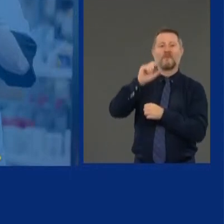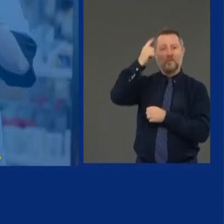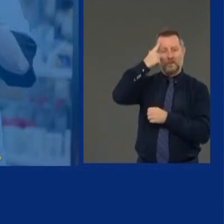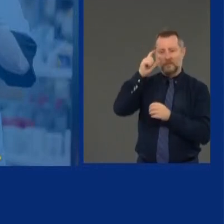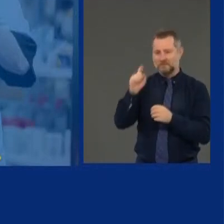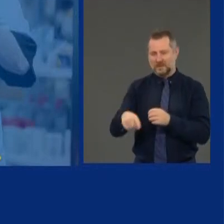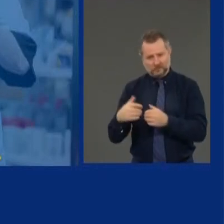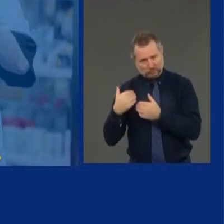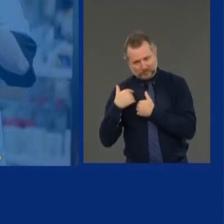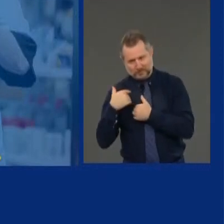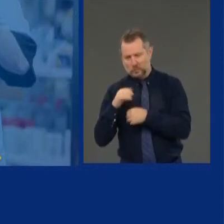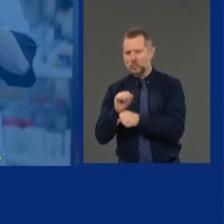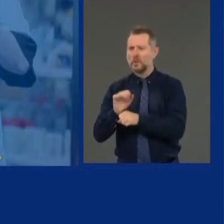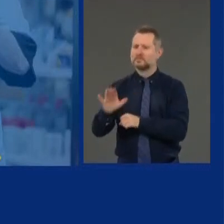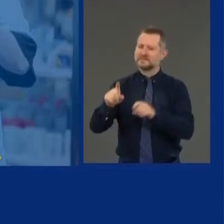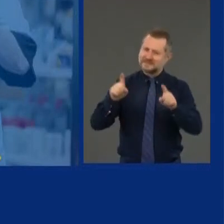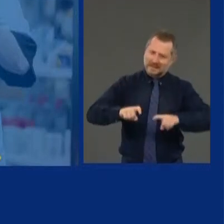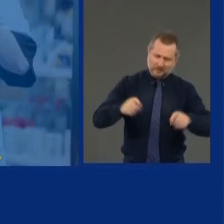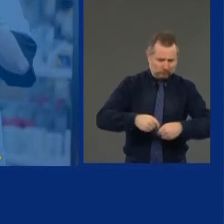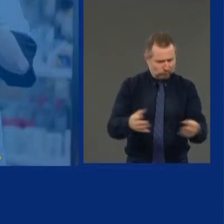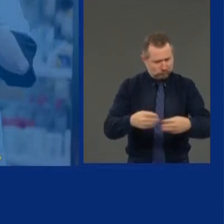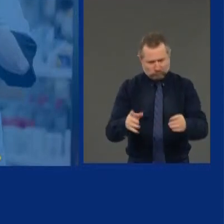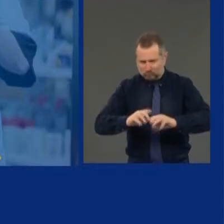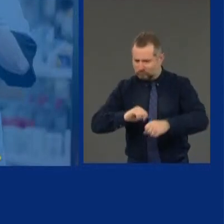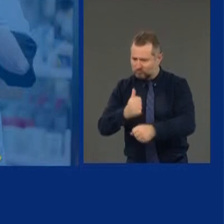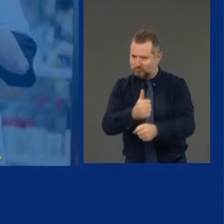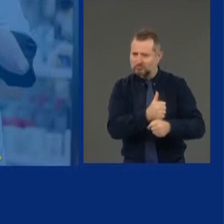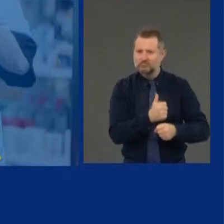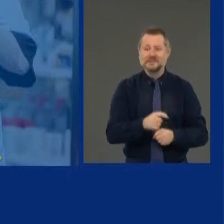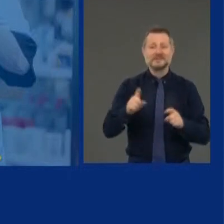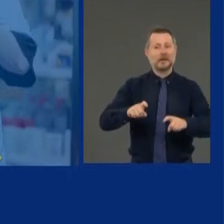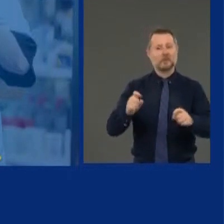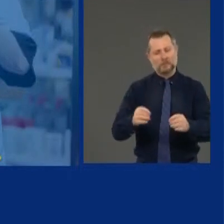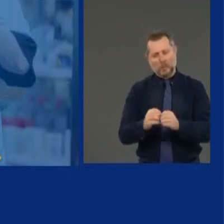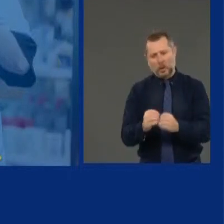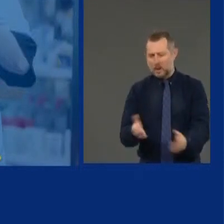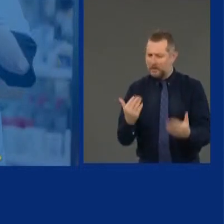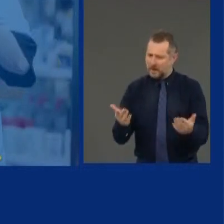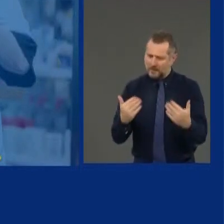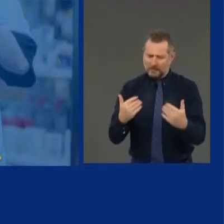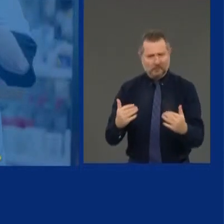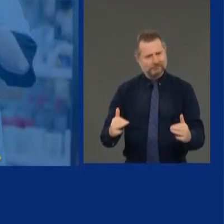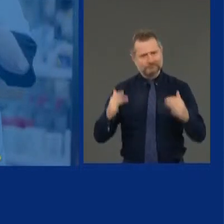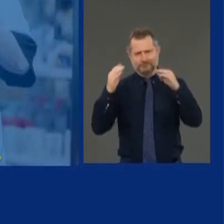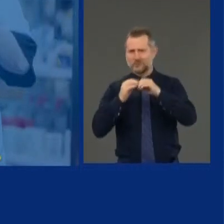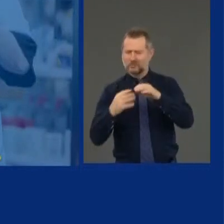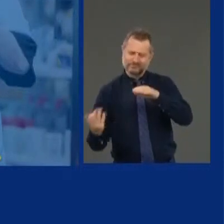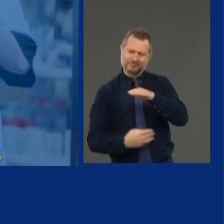RESPONSIBLE. LOCAL GOVERNMENTS HAVE TO BE RESPONSIBLE AND DO THEIR JOB. THEY HAVE TO HAVE THEIR TESTING IN PLACE.